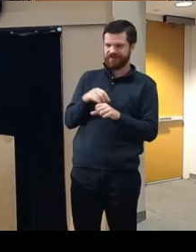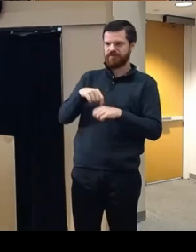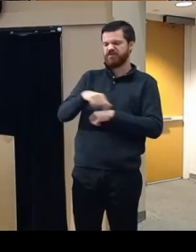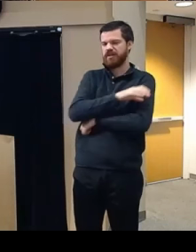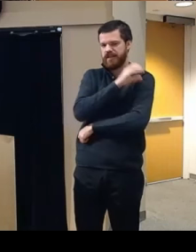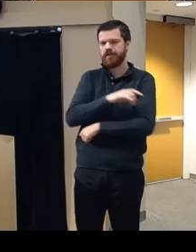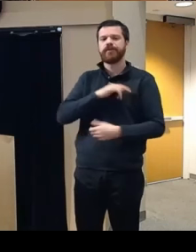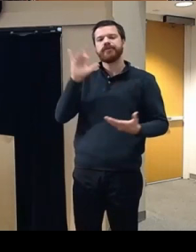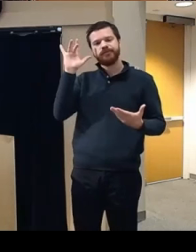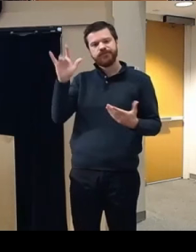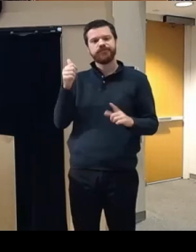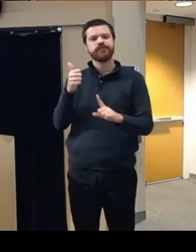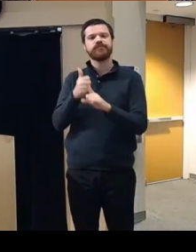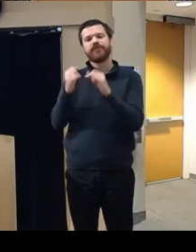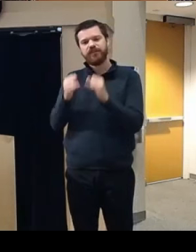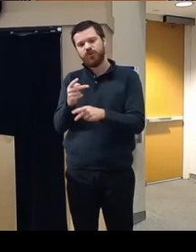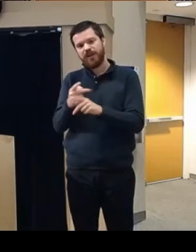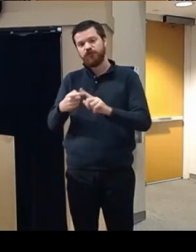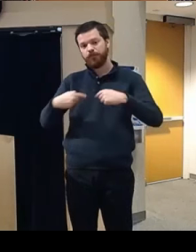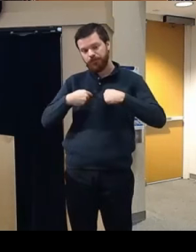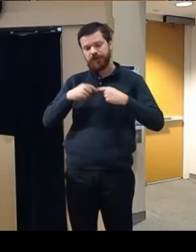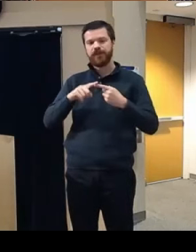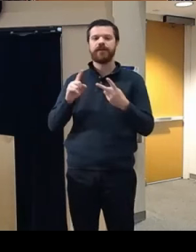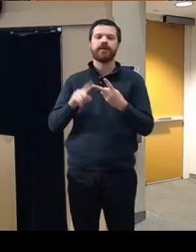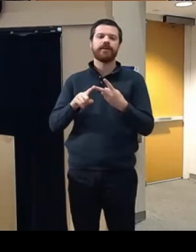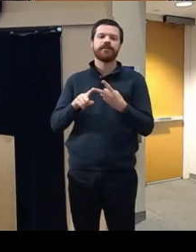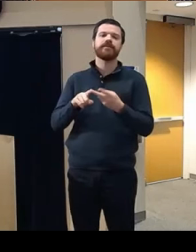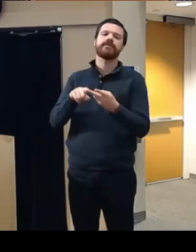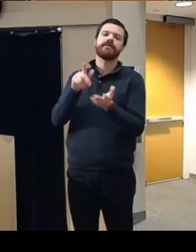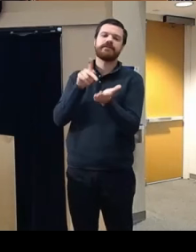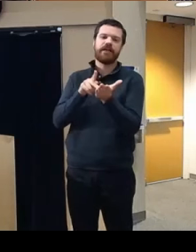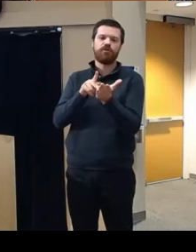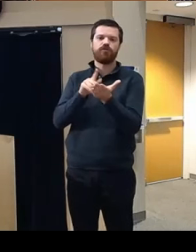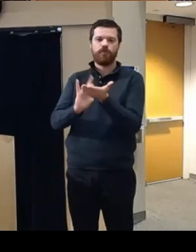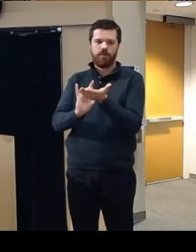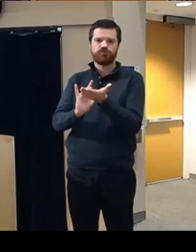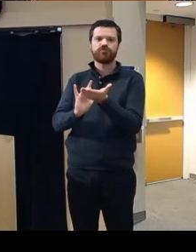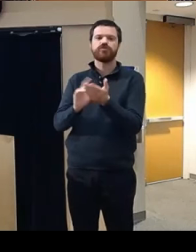I said that he's getting individual therapy from me um and psychopharmacology from um Dr